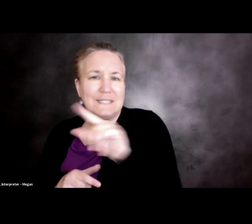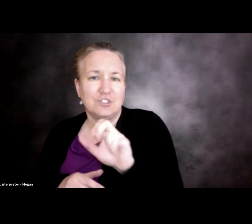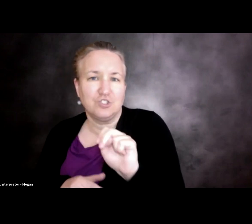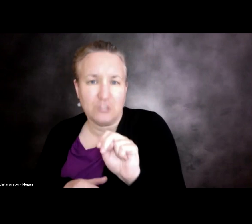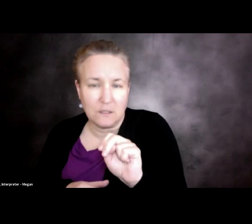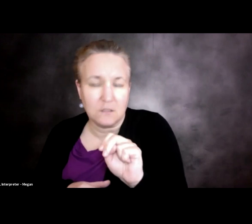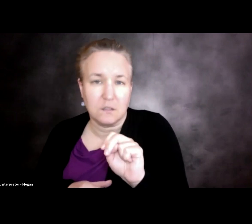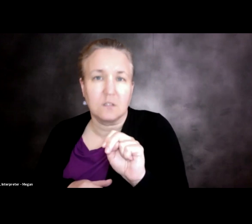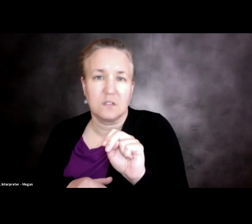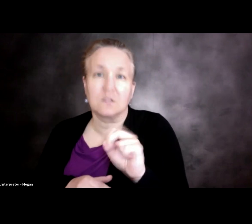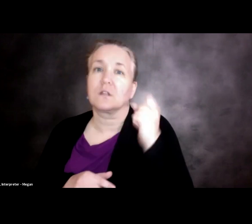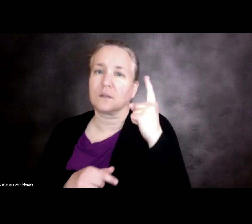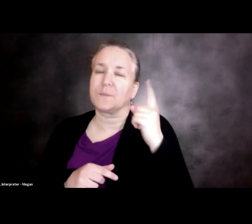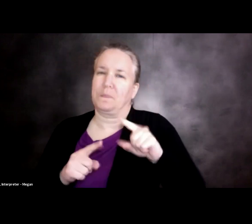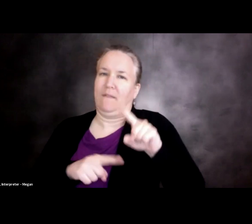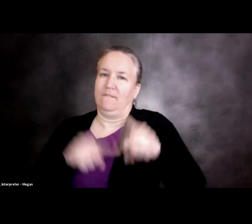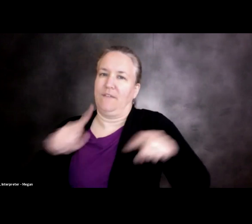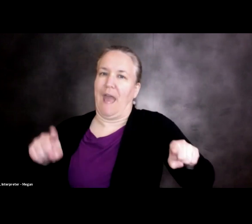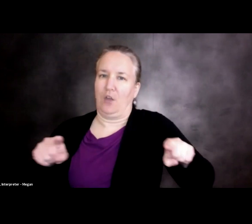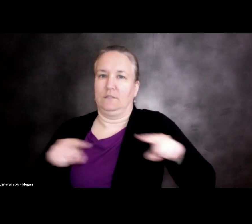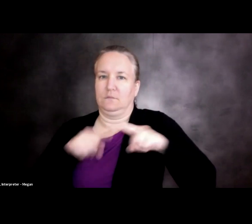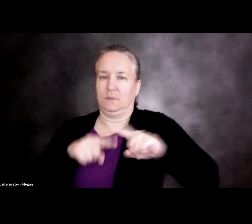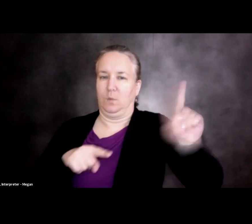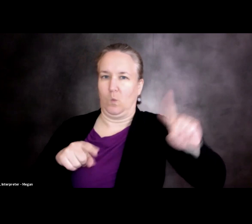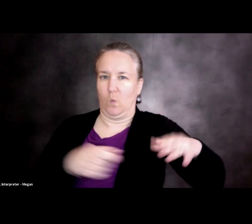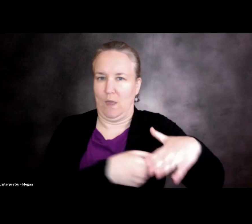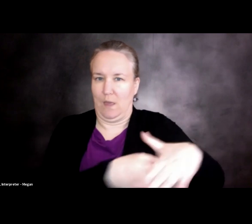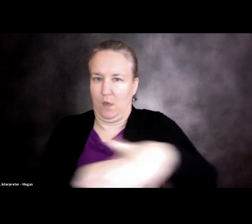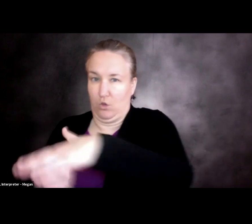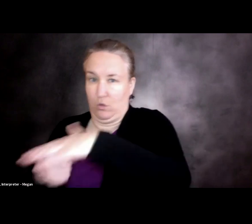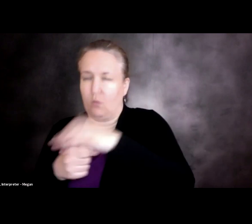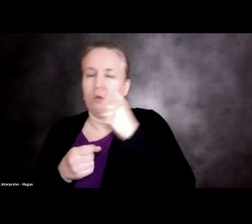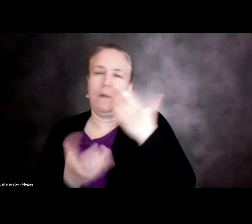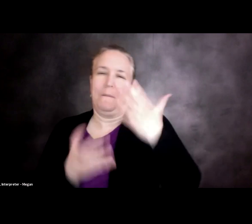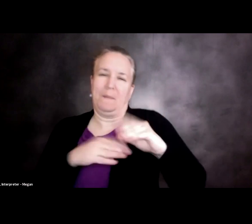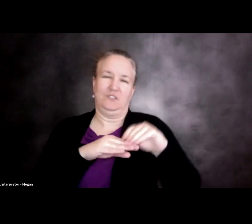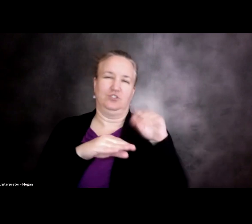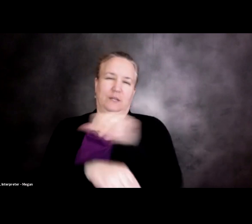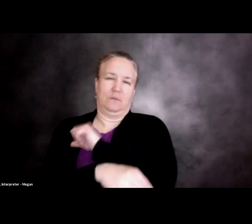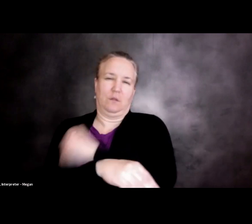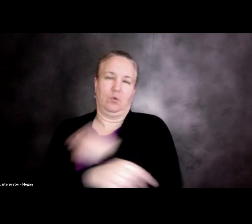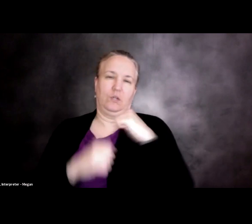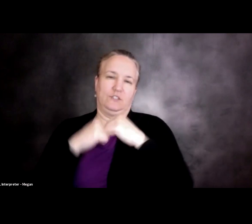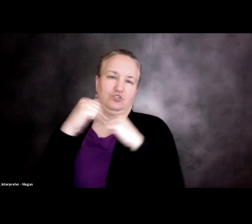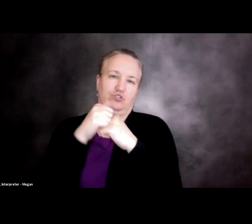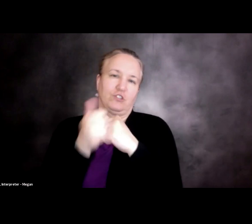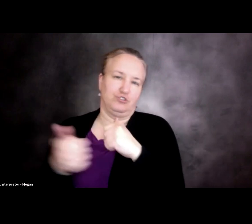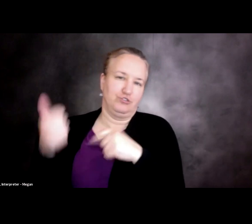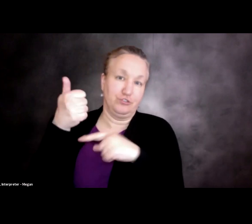which varied across space, may have shaped authority structures and the possibilities